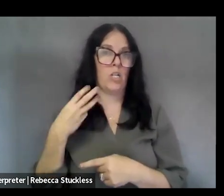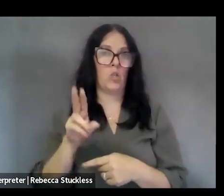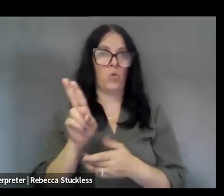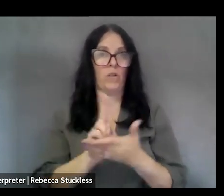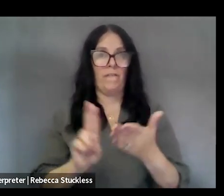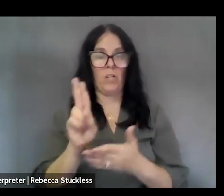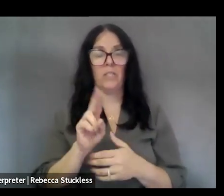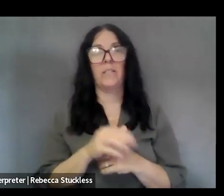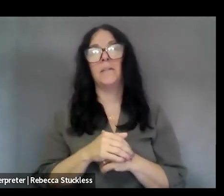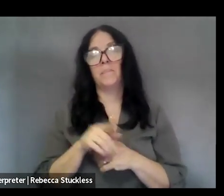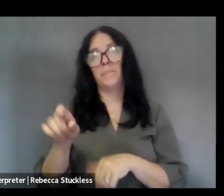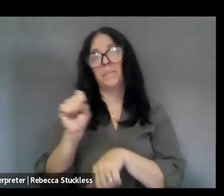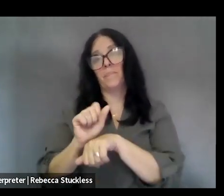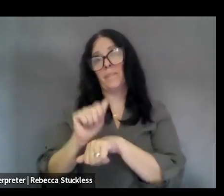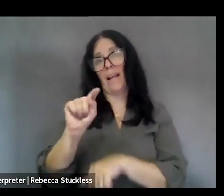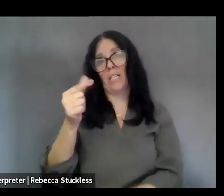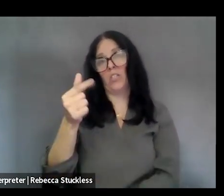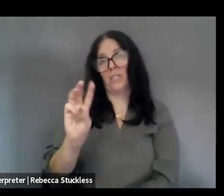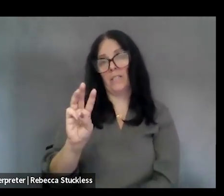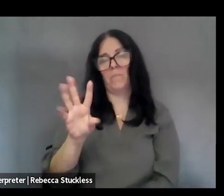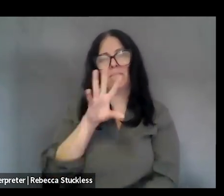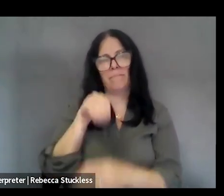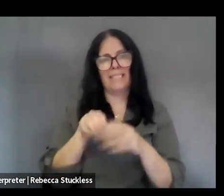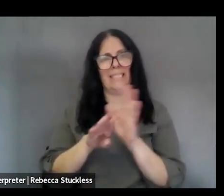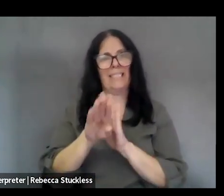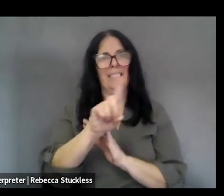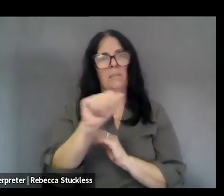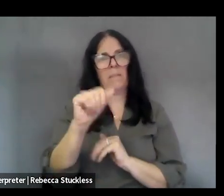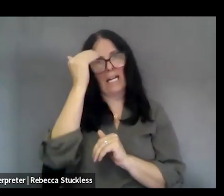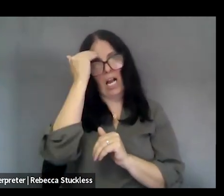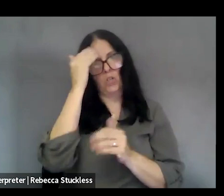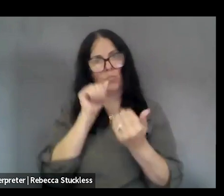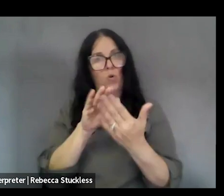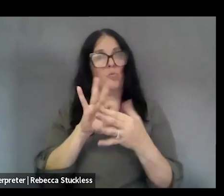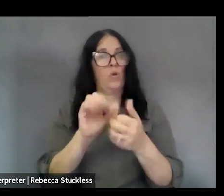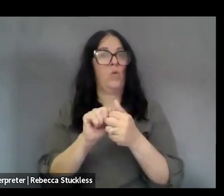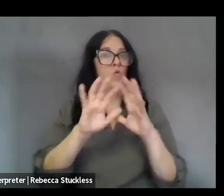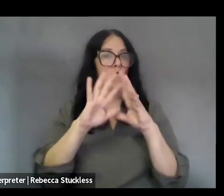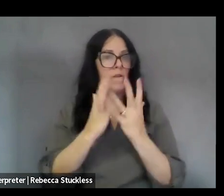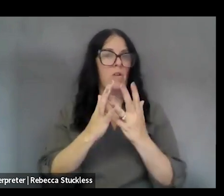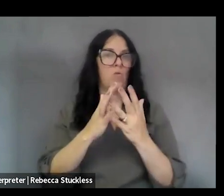competency in disability conscious approaches to universal course design. She holds a PhD in